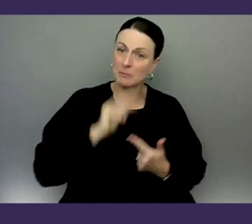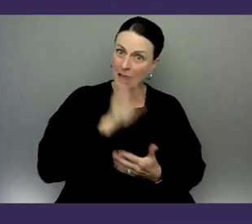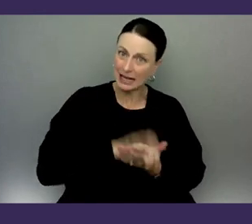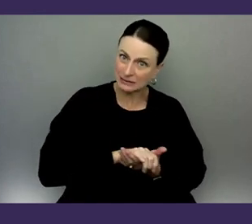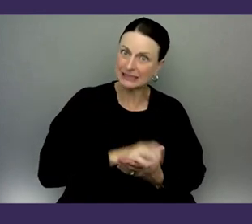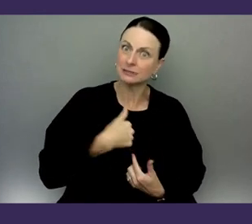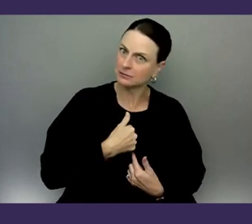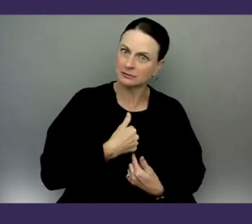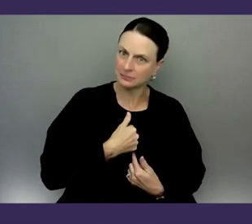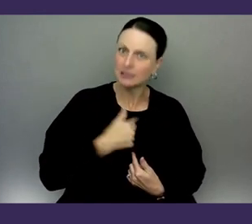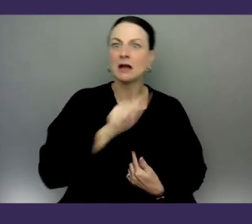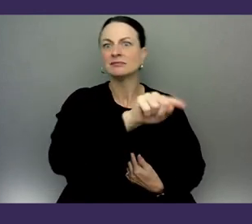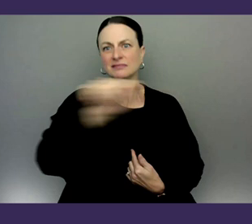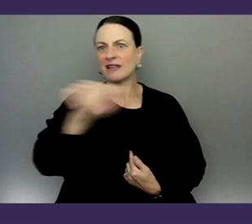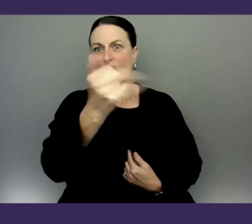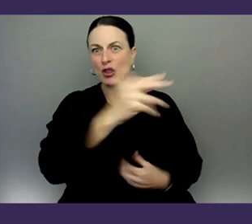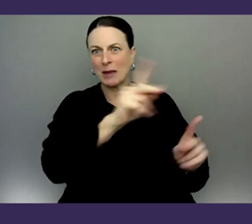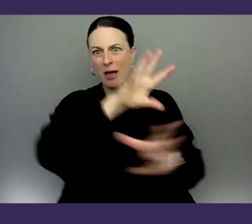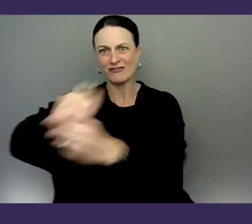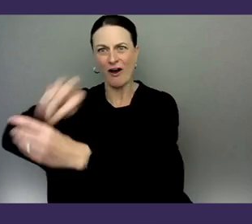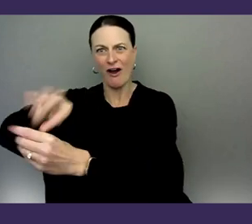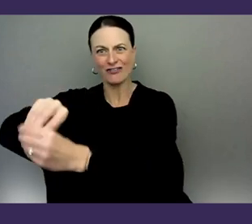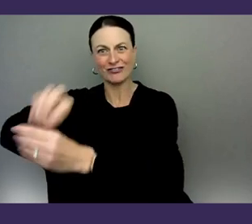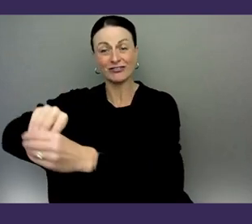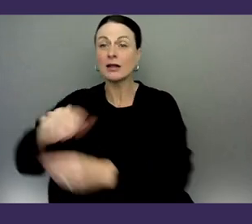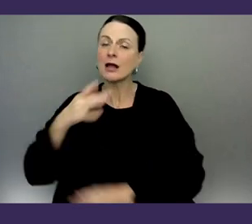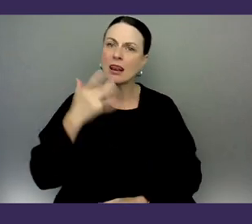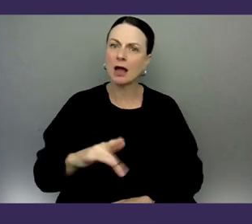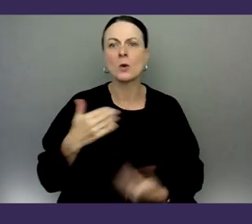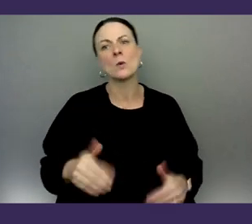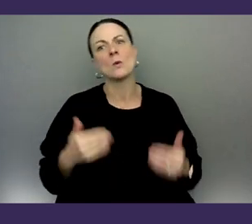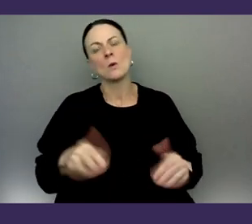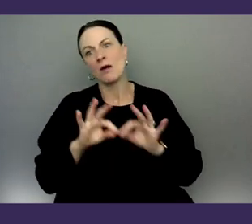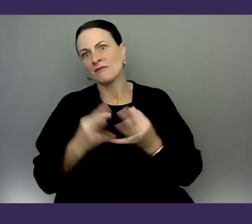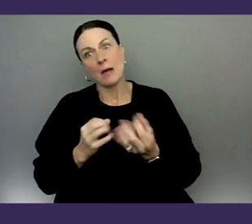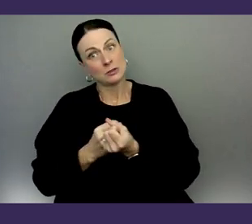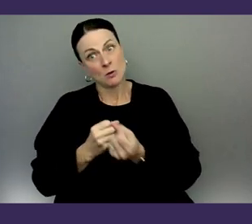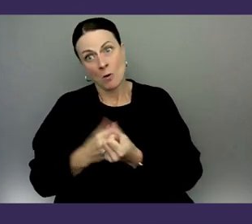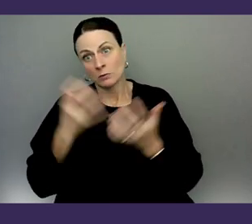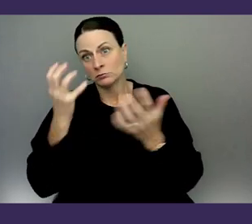And luckily for all of us, she has an incredible family support, four brothers,